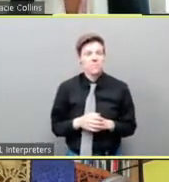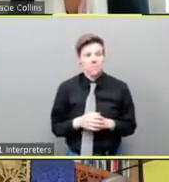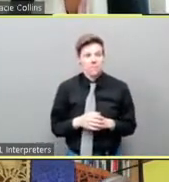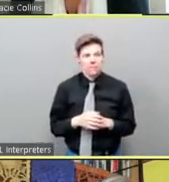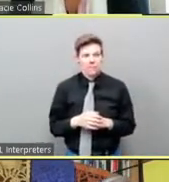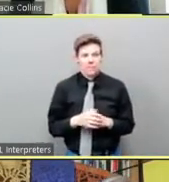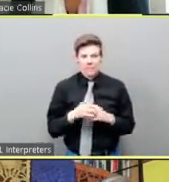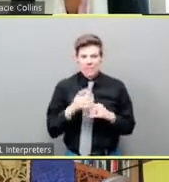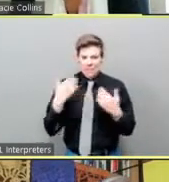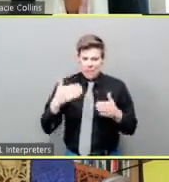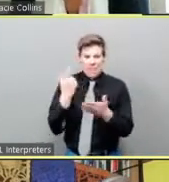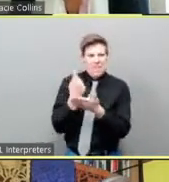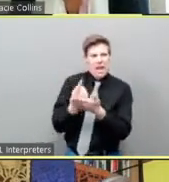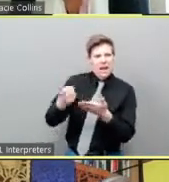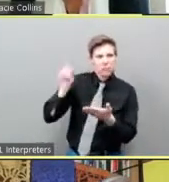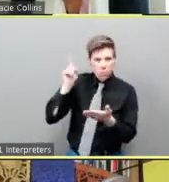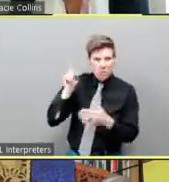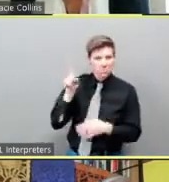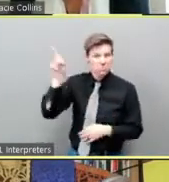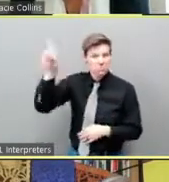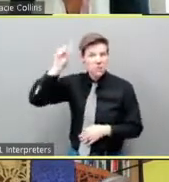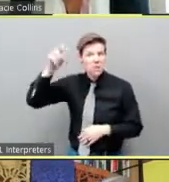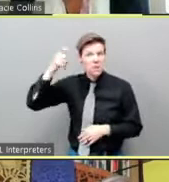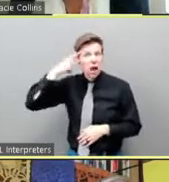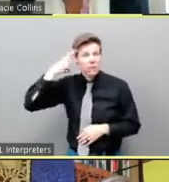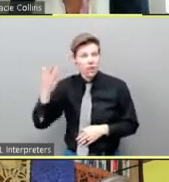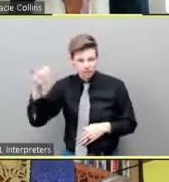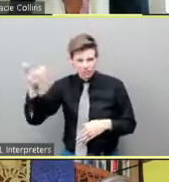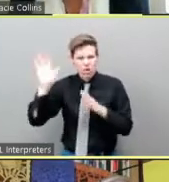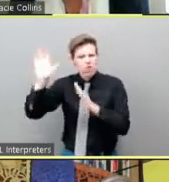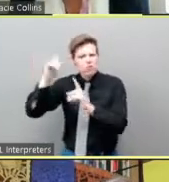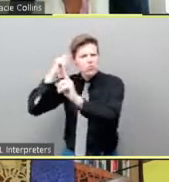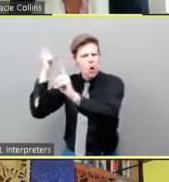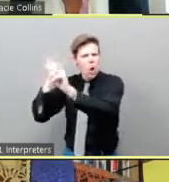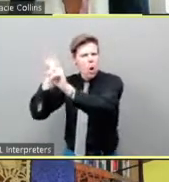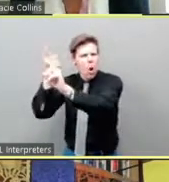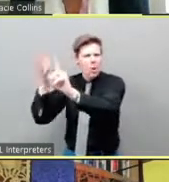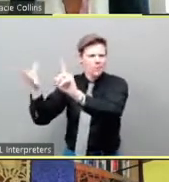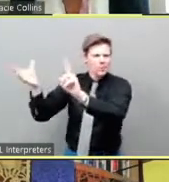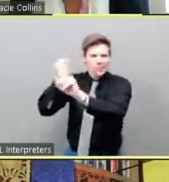week with the governor and our goal of reaching 60% of the state by june 30th,